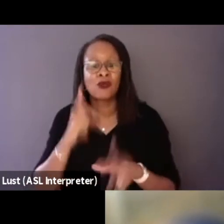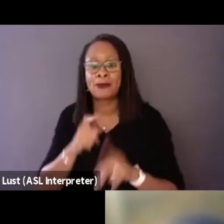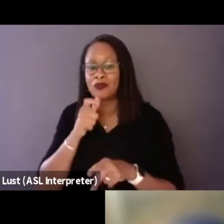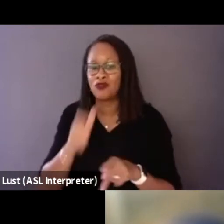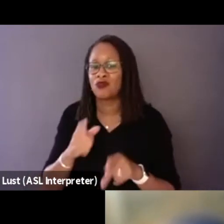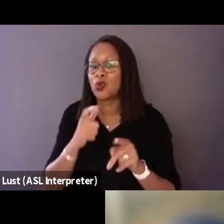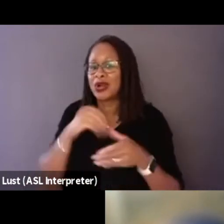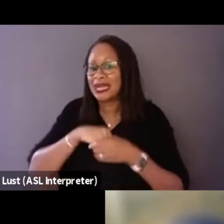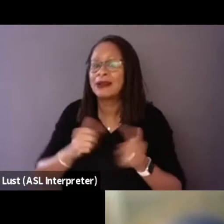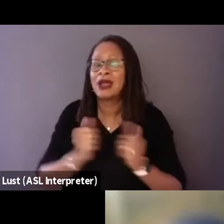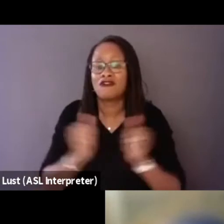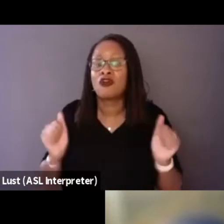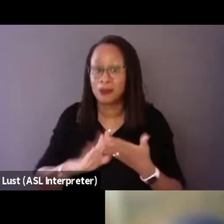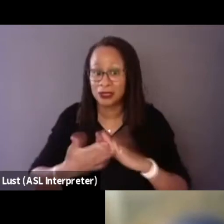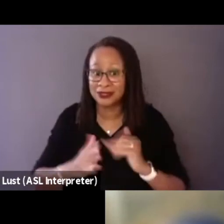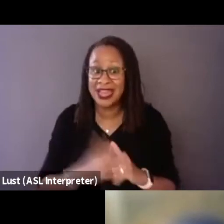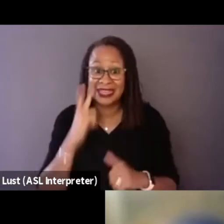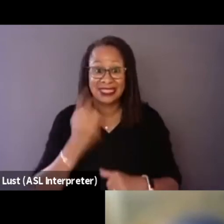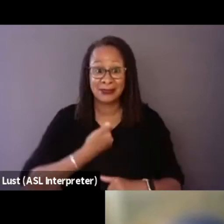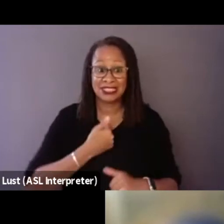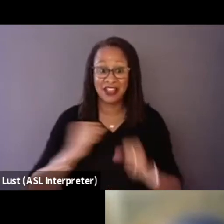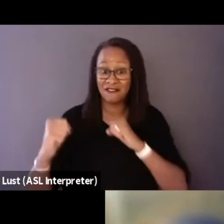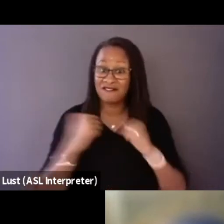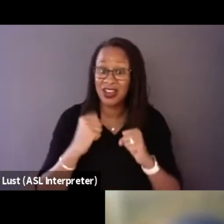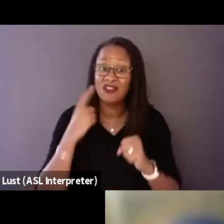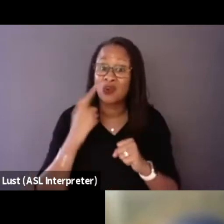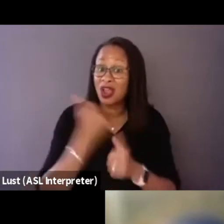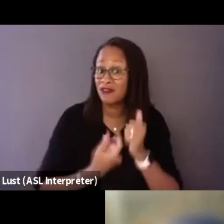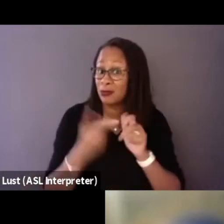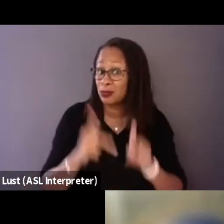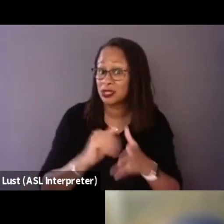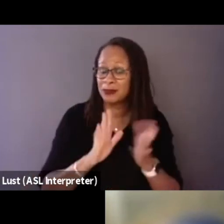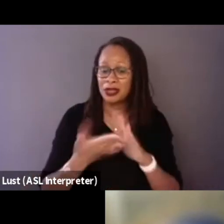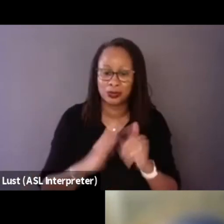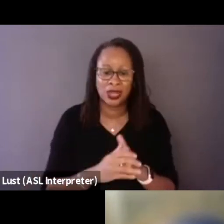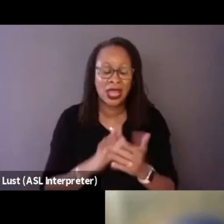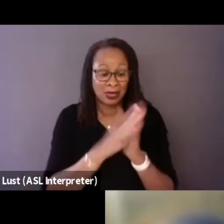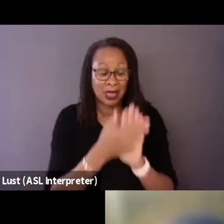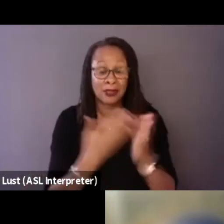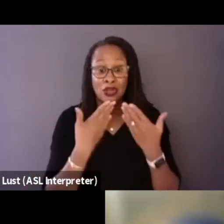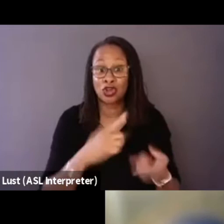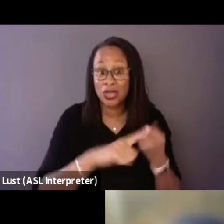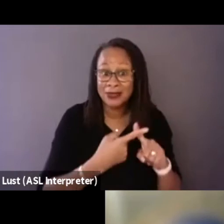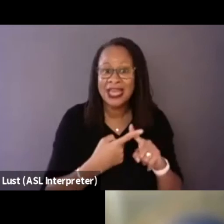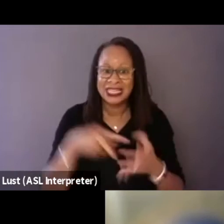I see myself fighting for everyone in my community and being a good ally and standing in solidarity with them.